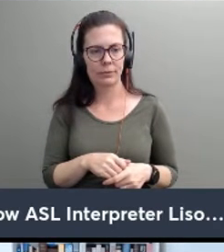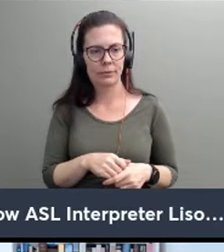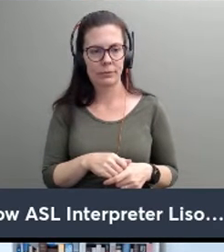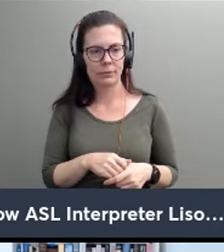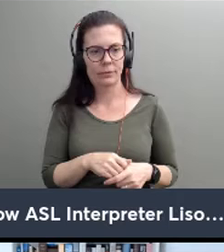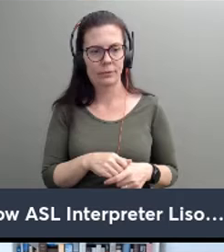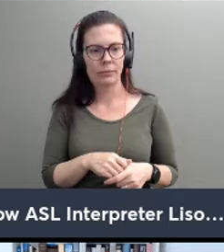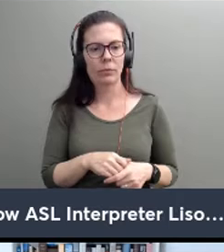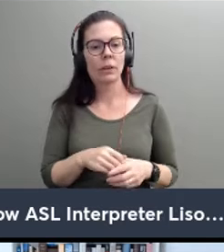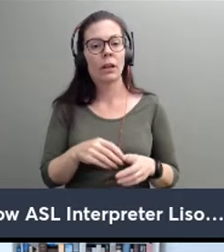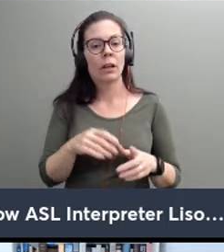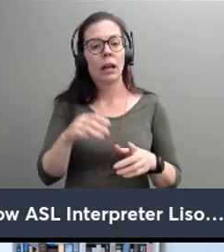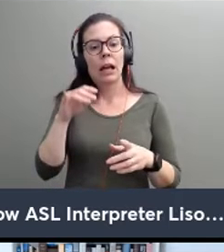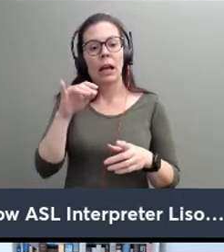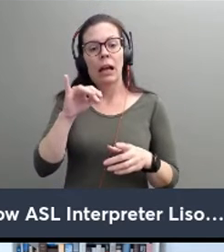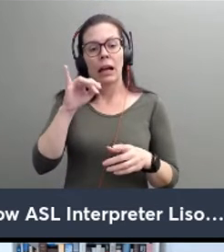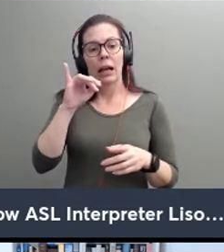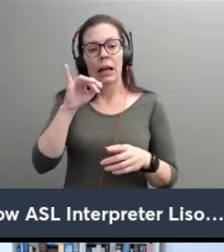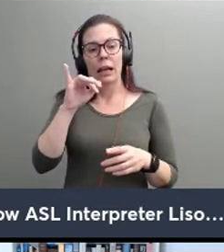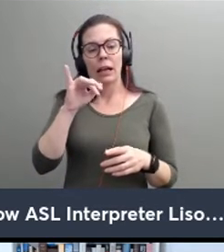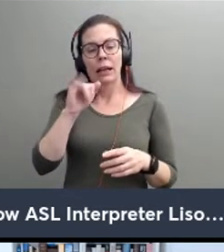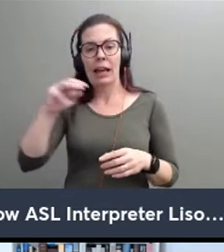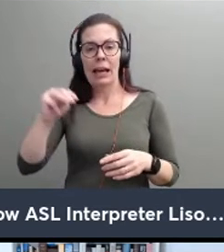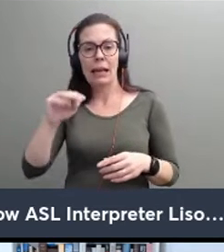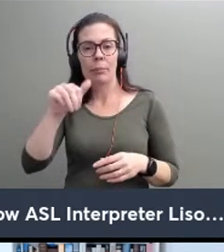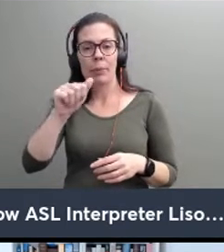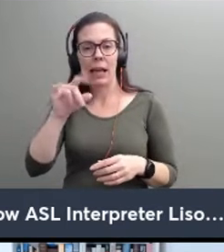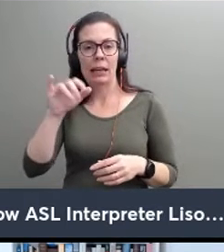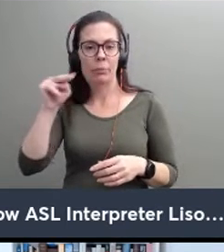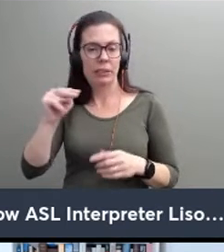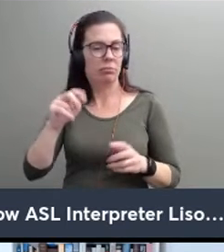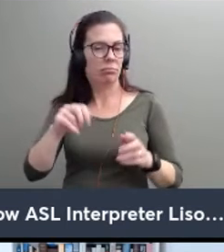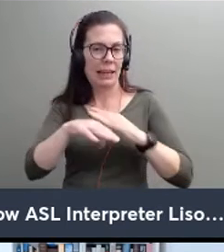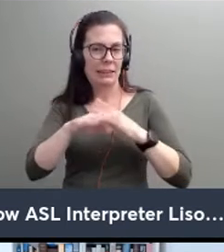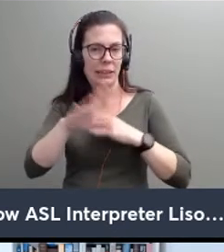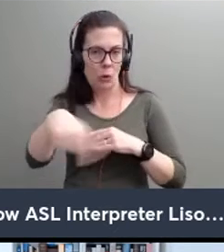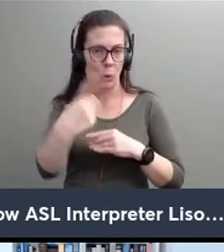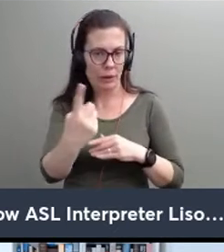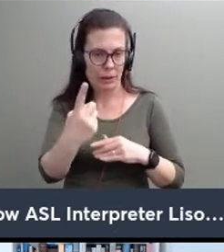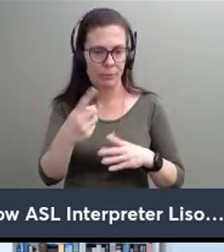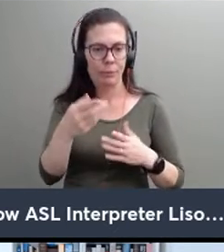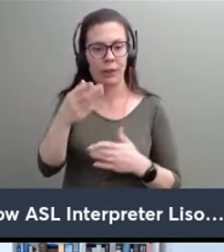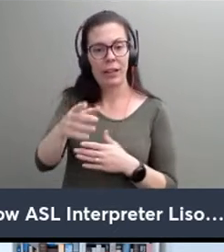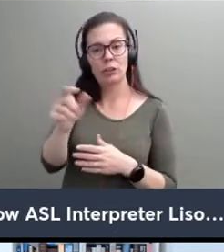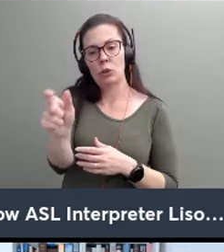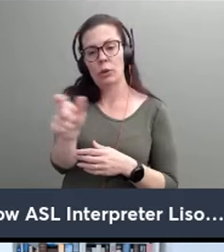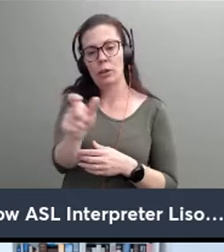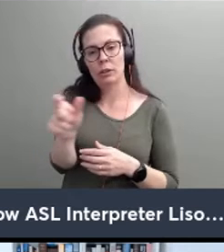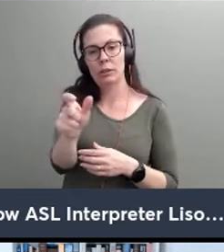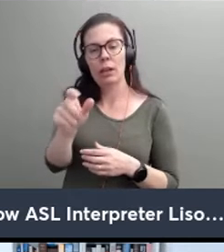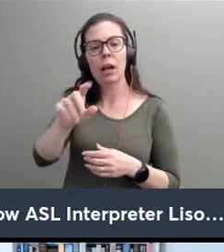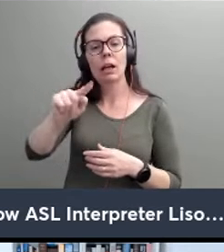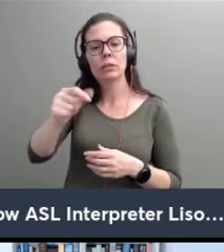And only IAM admins can access this page. And here's your toggle that do you want to enable this feature on this account.